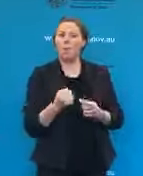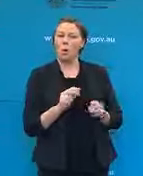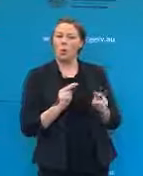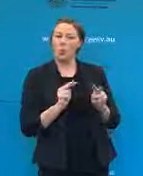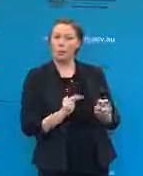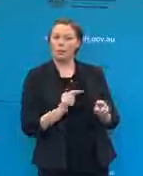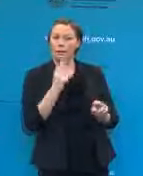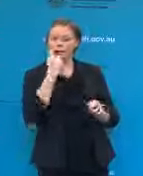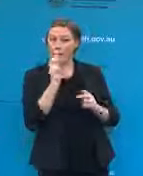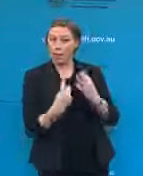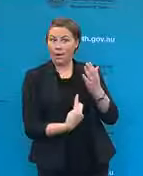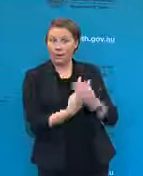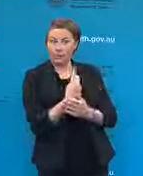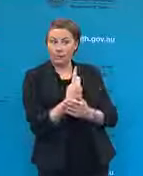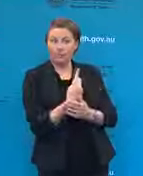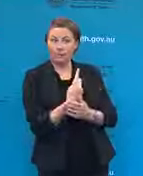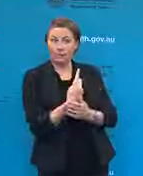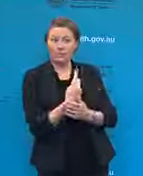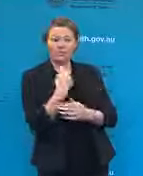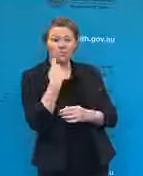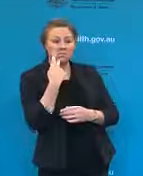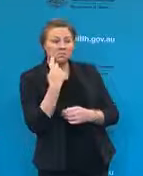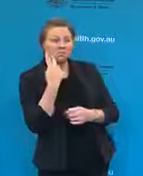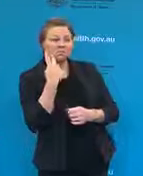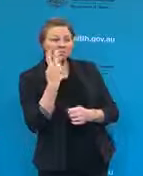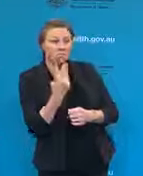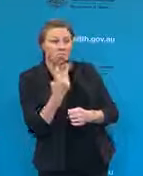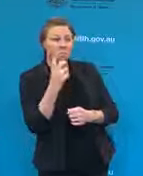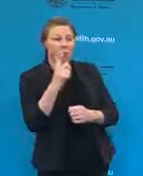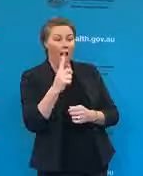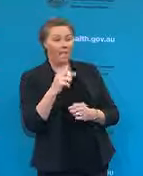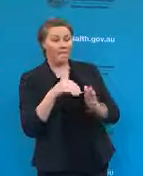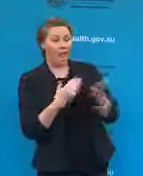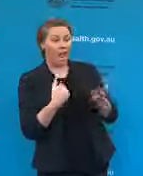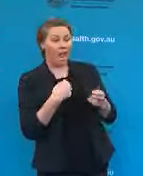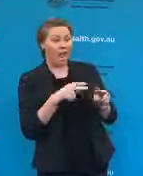happens but I think the the early signs are that that's not escalating at the